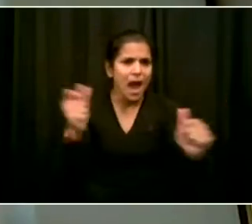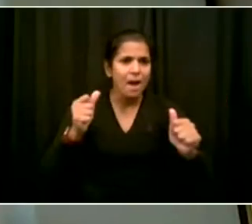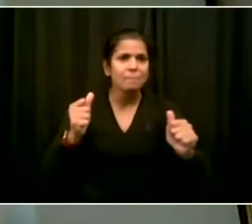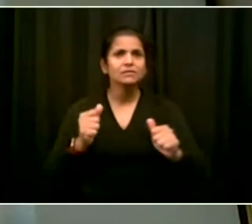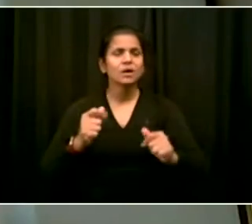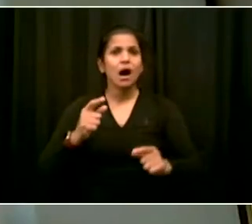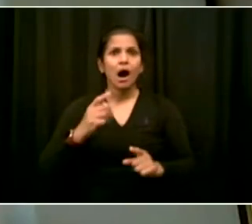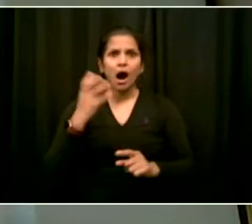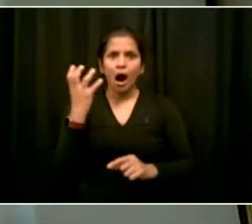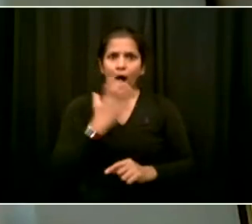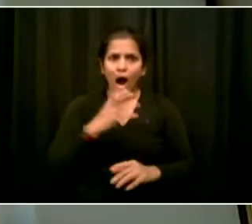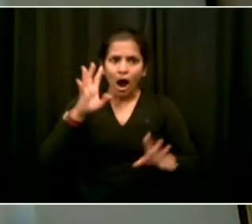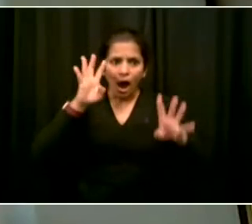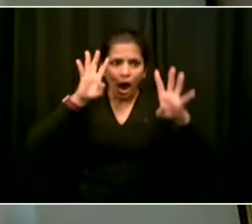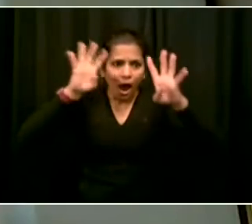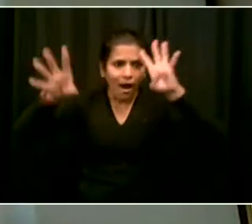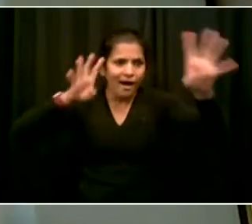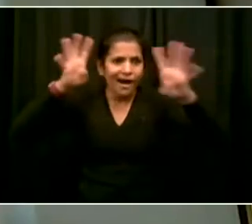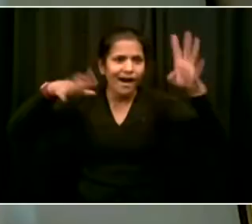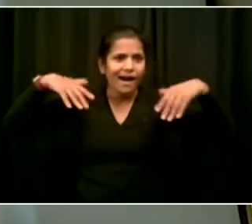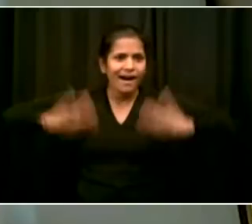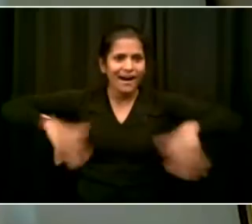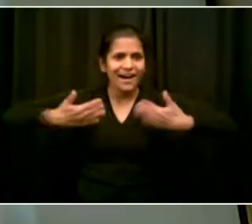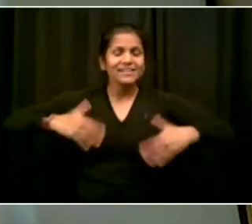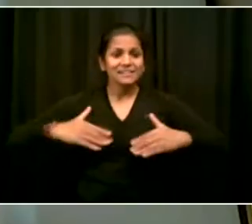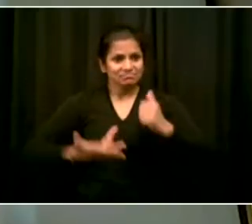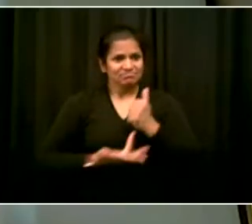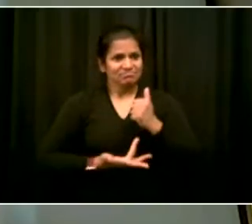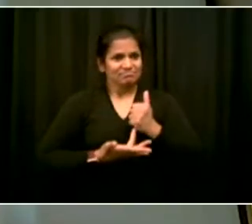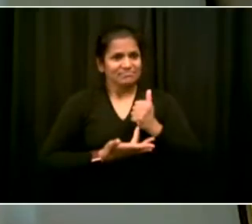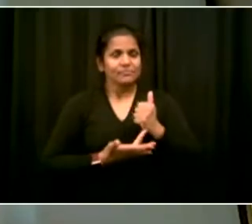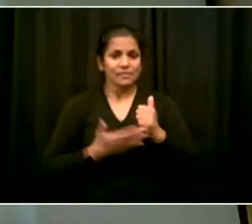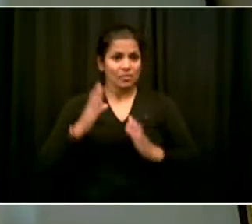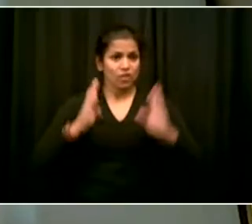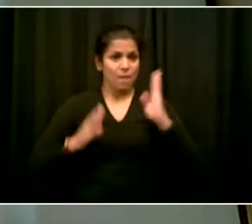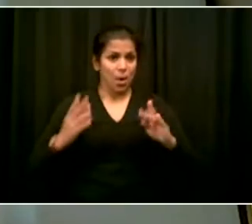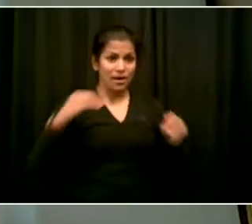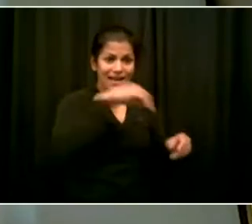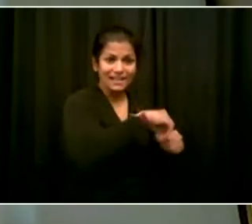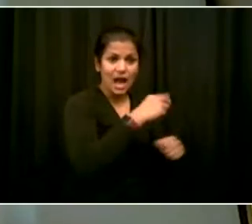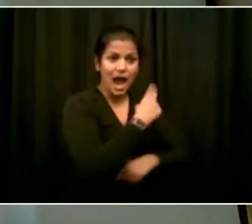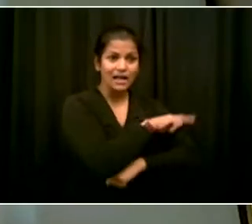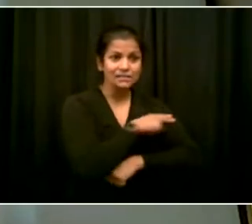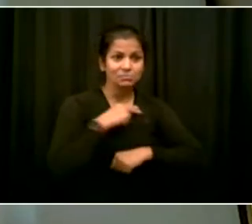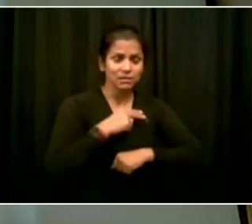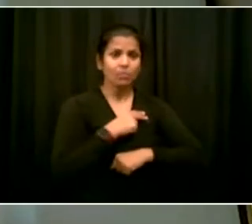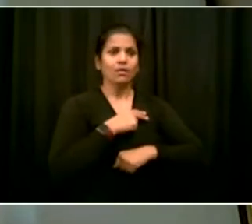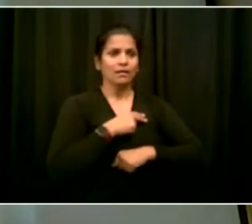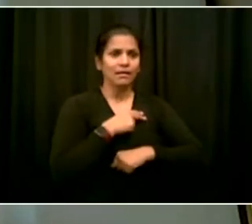PANDEMIC REREPSONSE BUT ULTIMATELY INNOVATION GENERALLY, BUILDING A